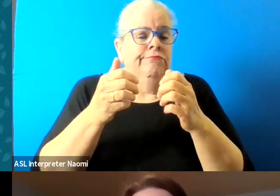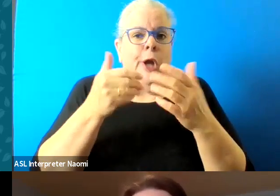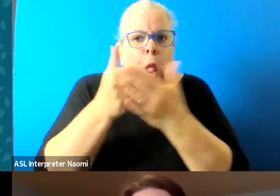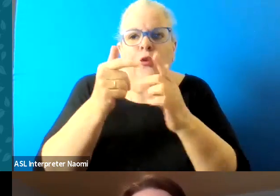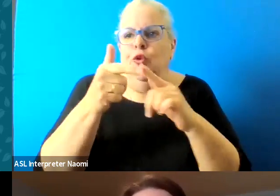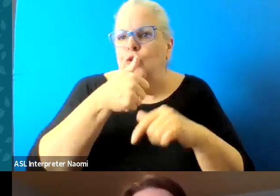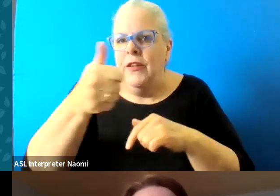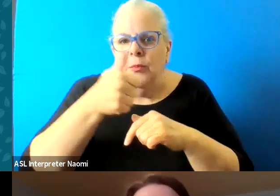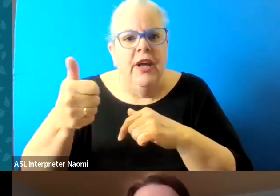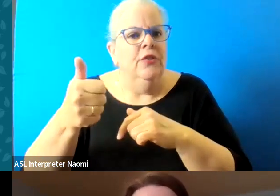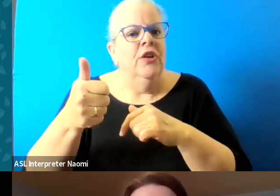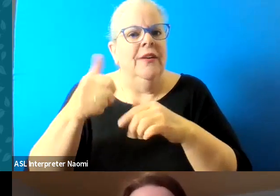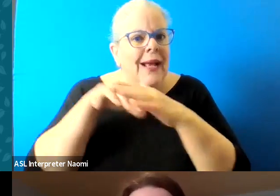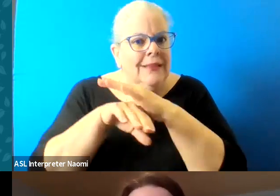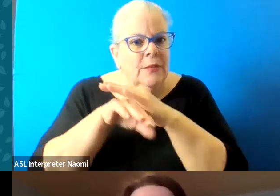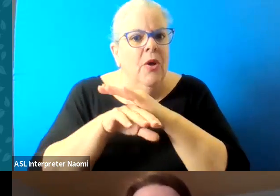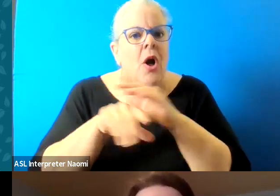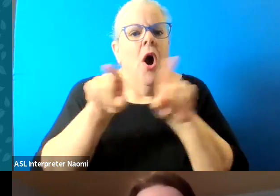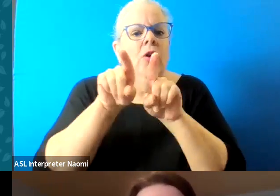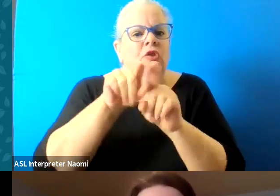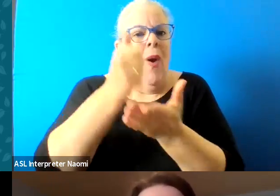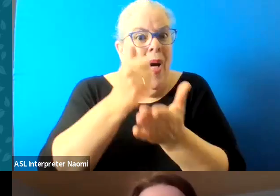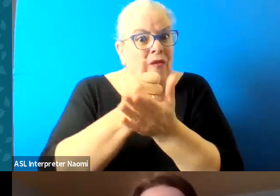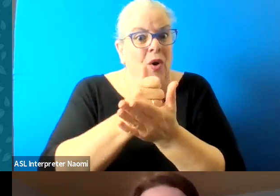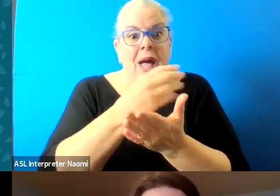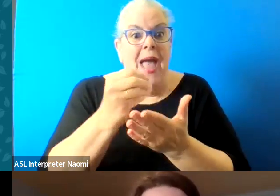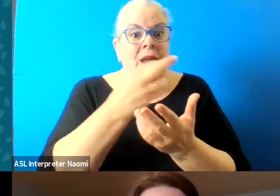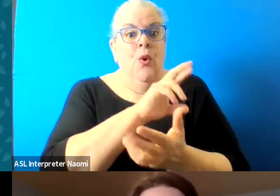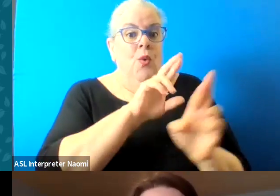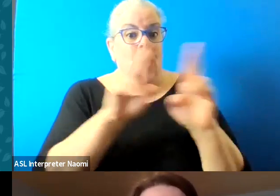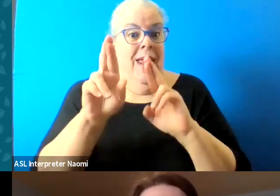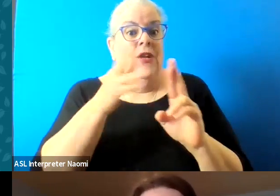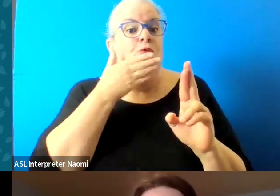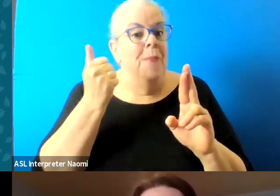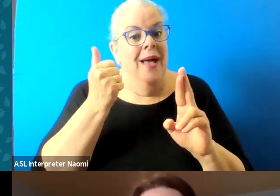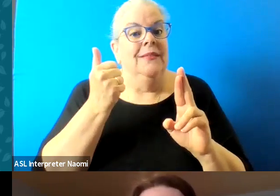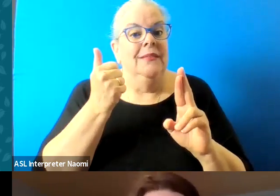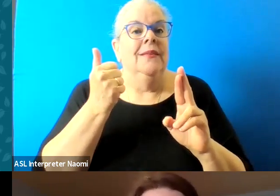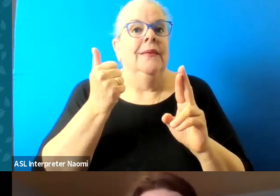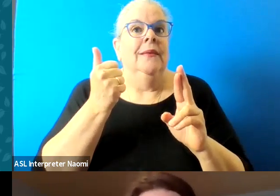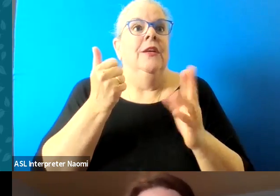And also is, you know, helpful and equipped to best serve you guys as a housing facility.